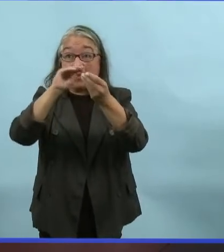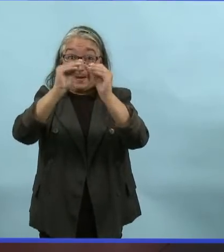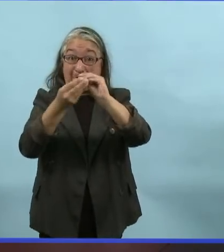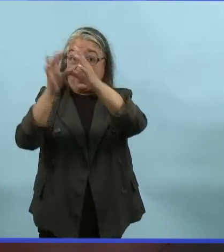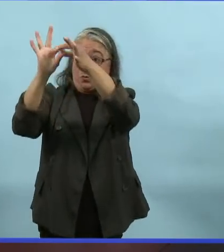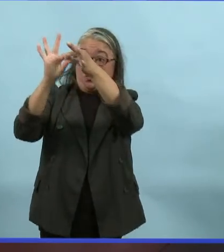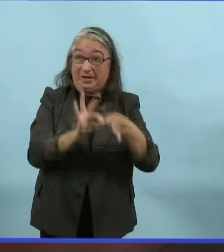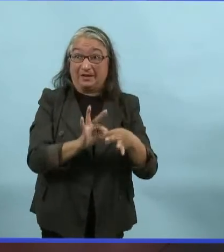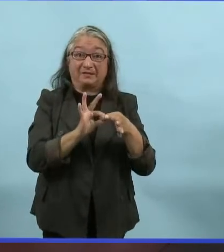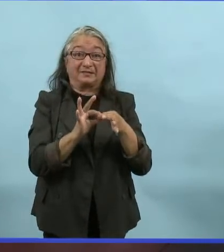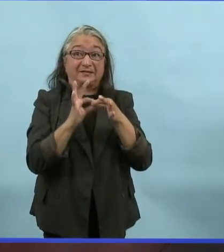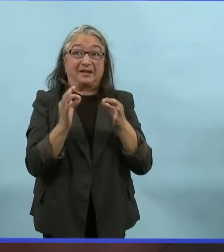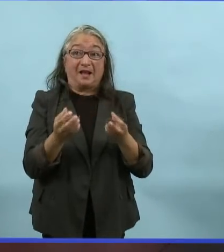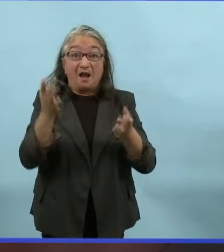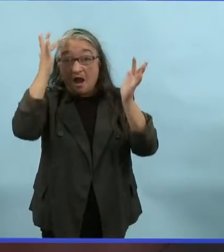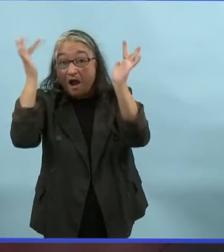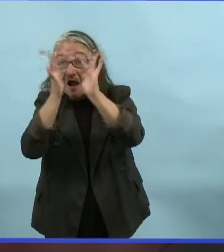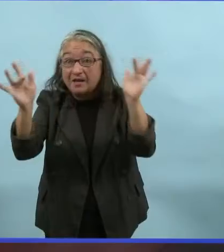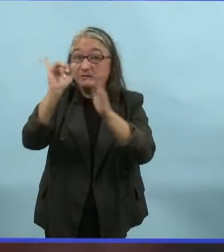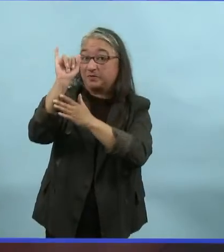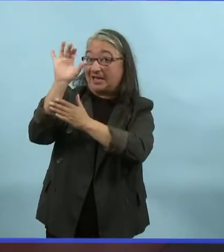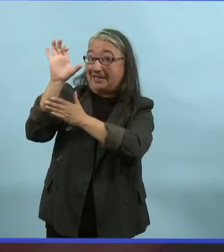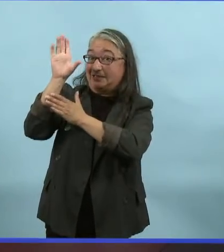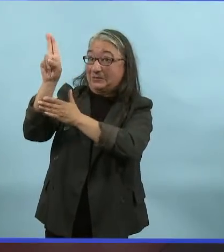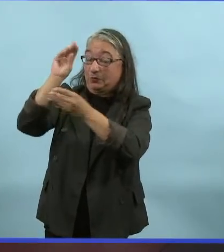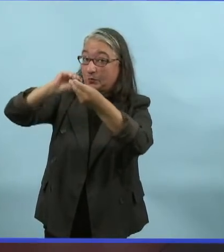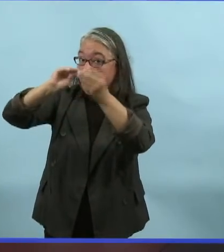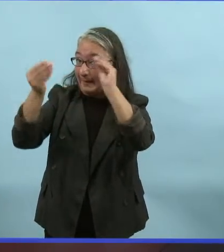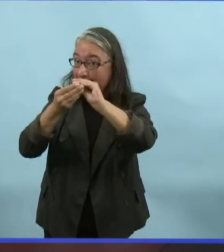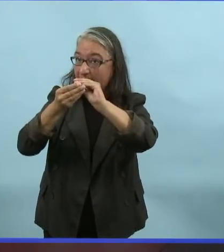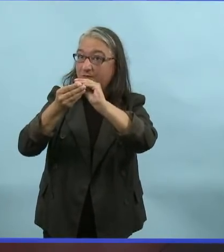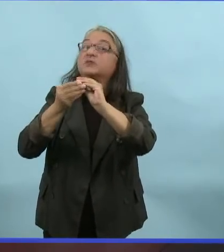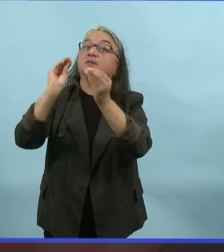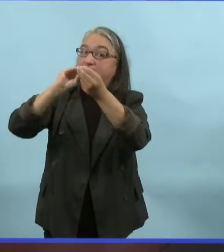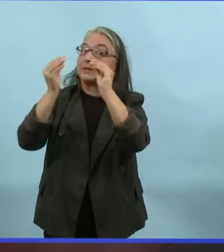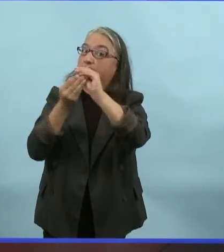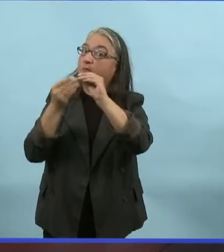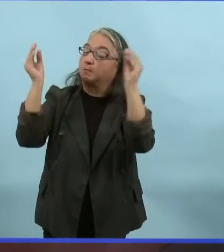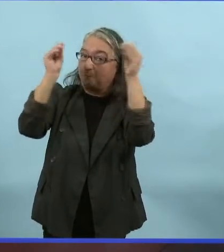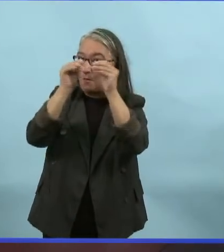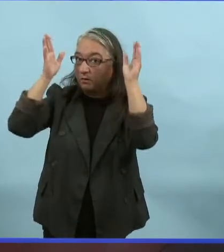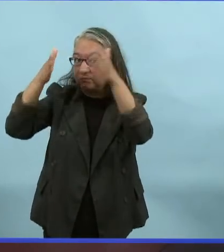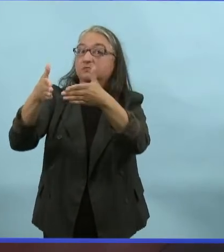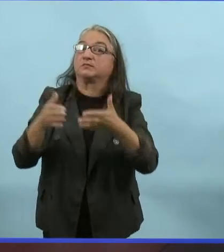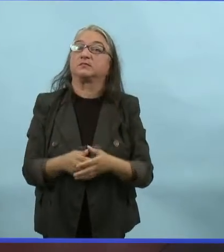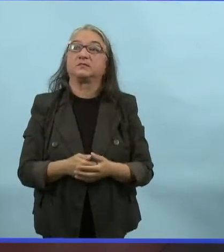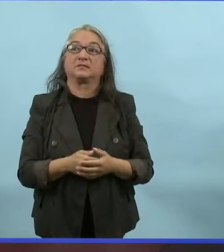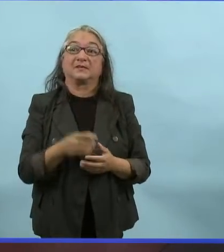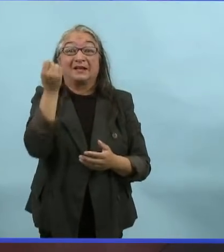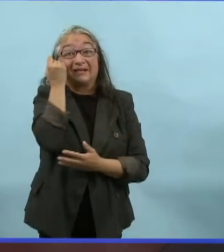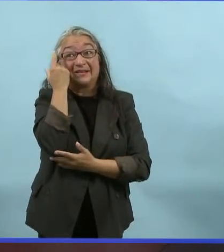relevant that you know we know that vaccines aren't perfect just like no other health care